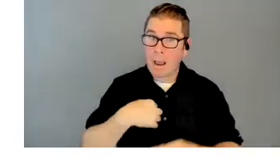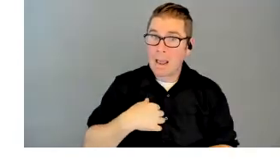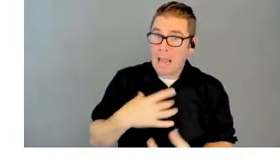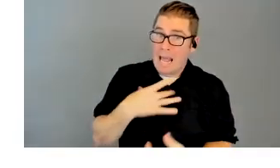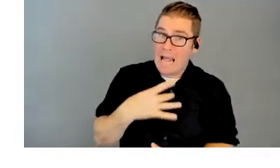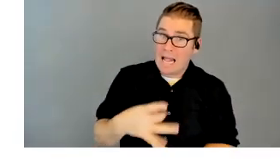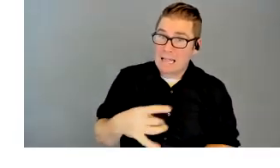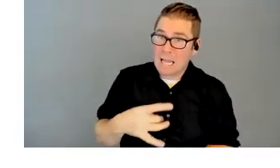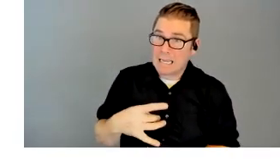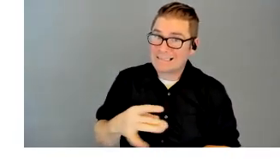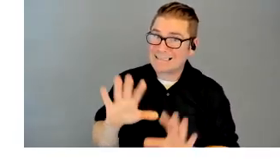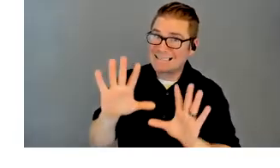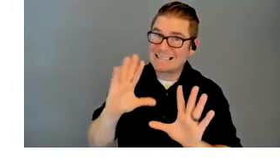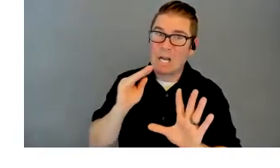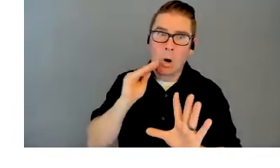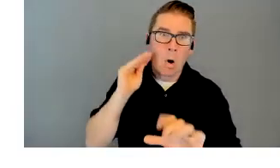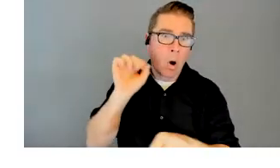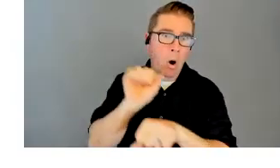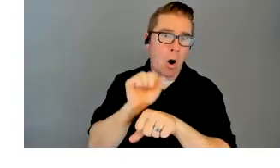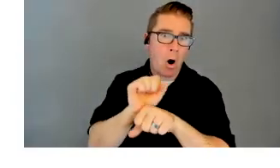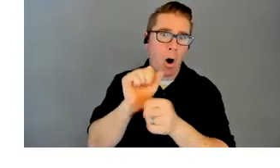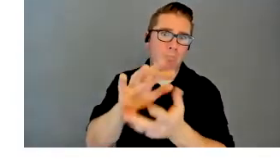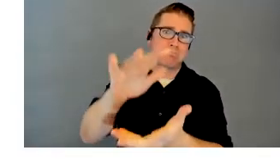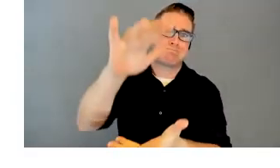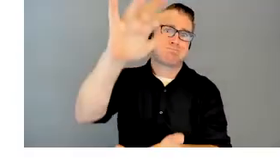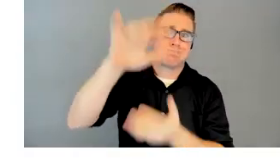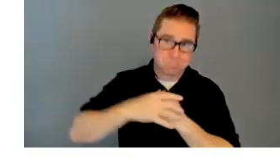I want you to think about that. We have full time faculty